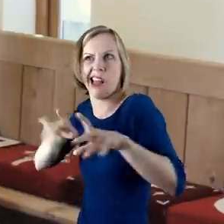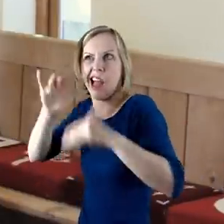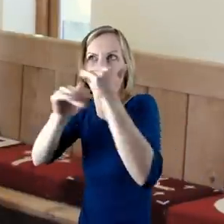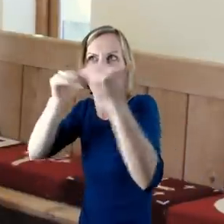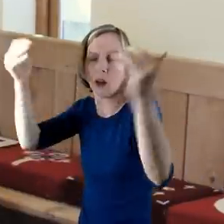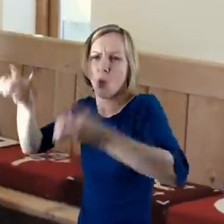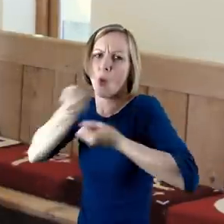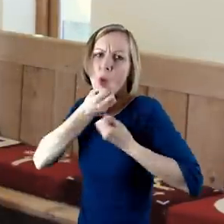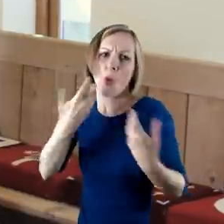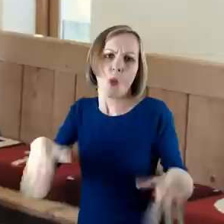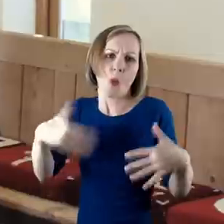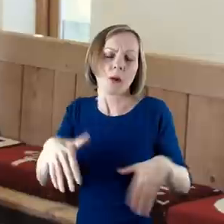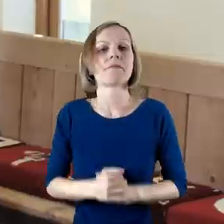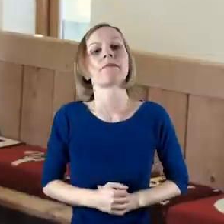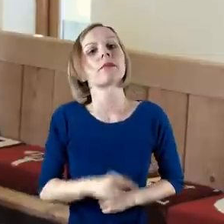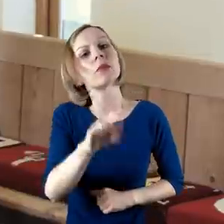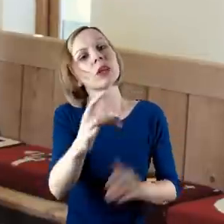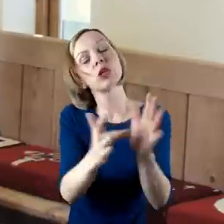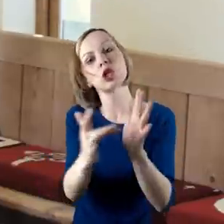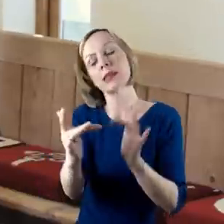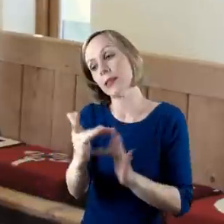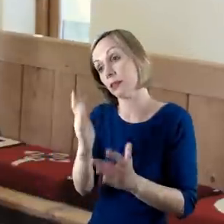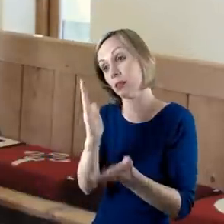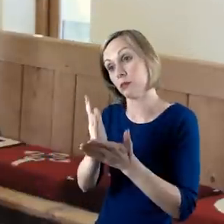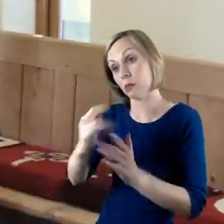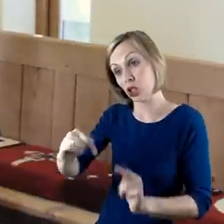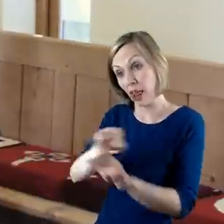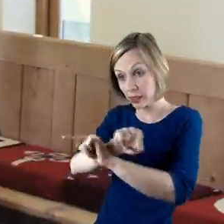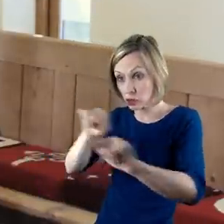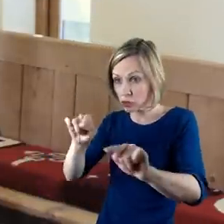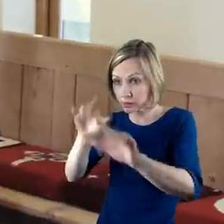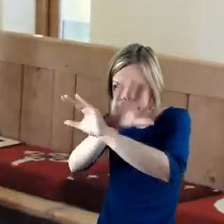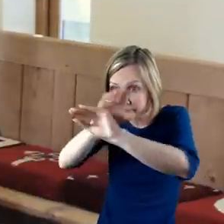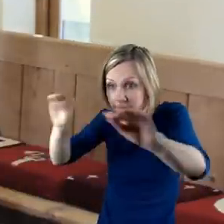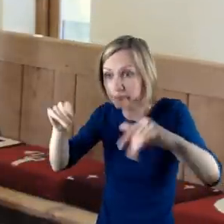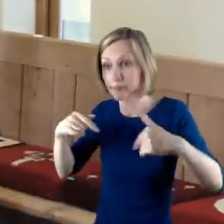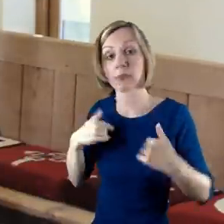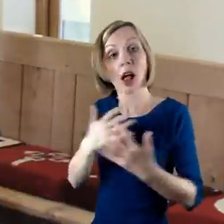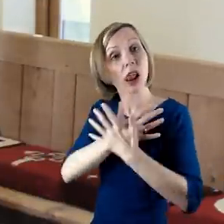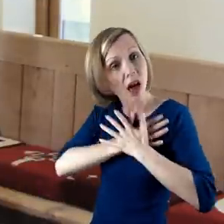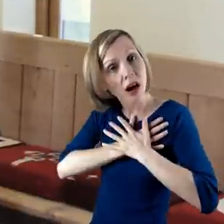Jesus' words of challenge are loving because they seek the best for the hearers.